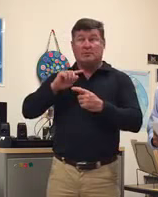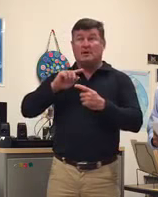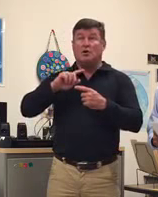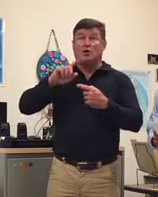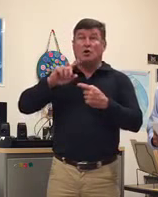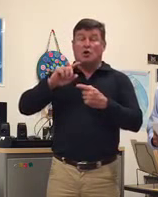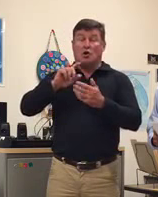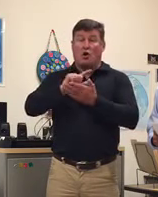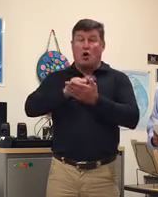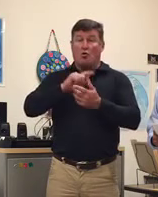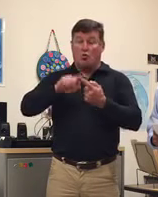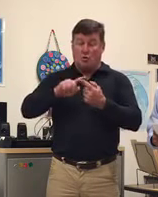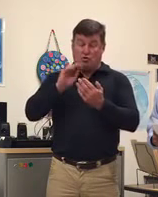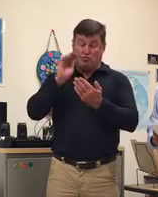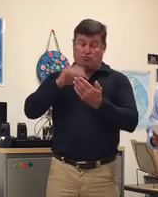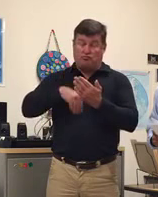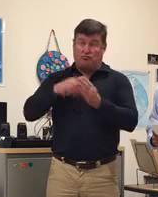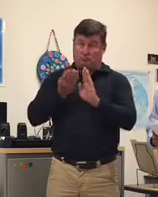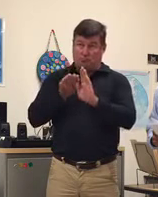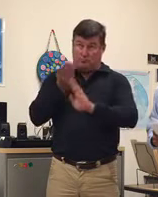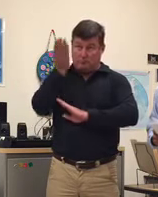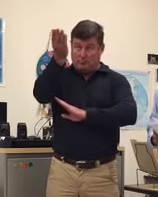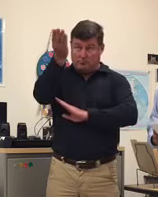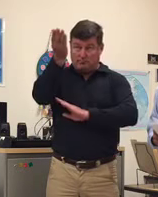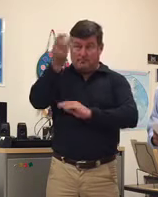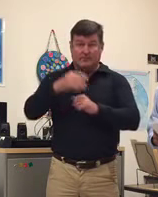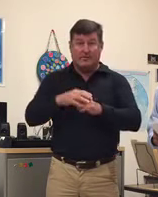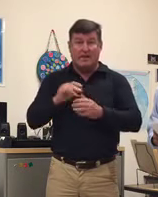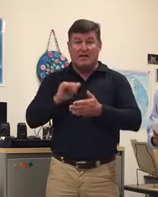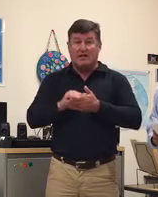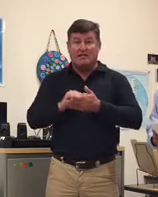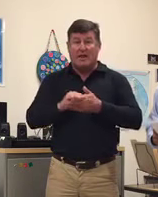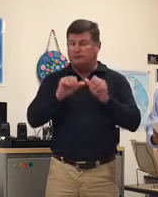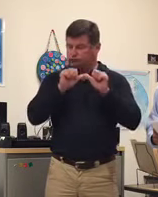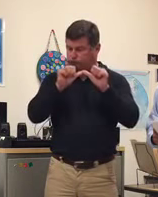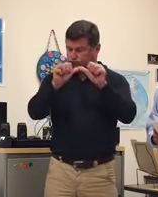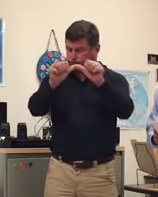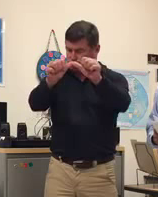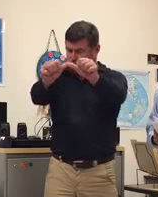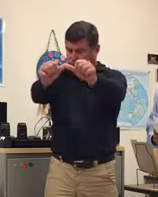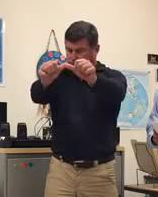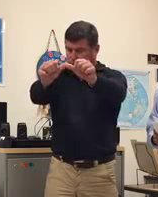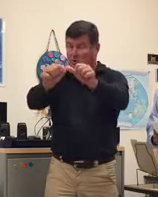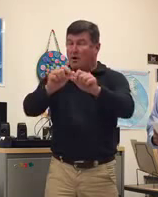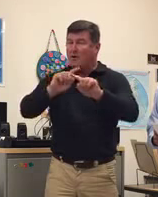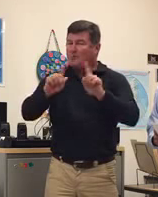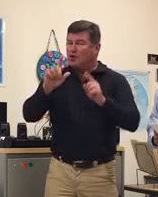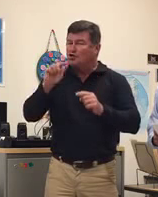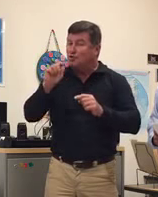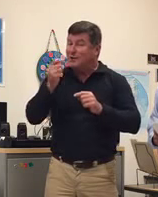It used to be the law that once you made a request, that request was valid almost indefinitely.